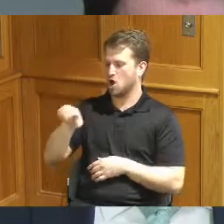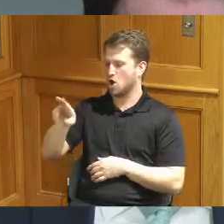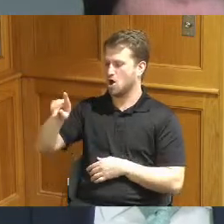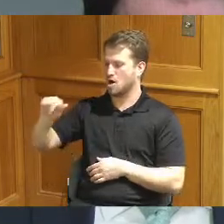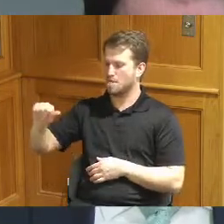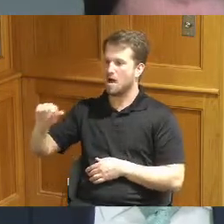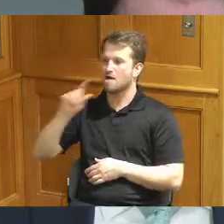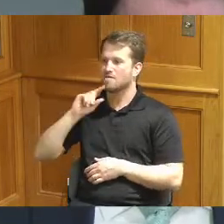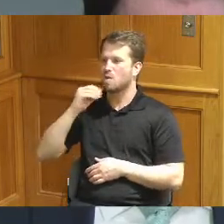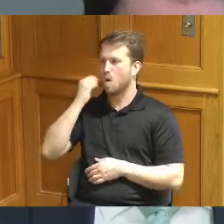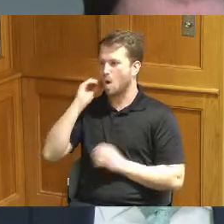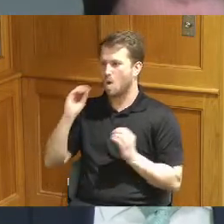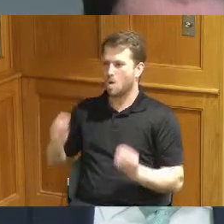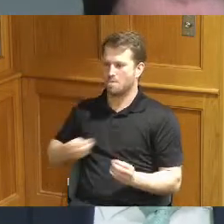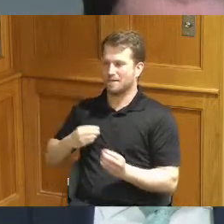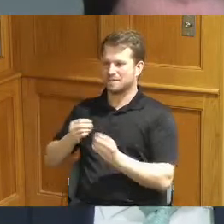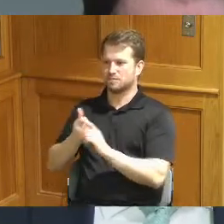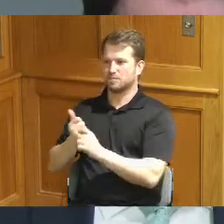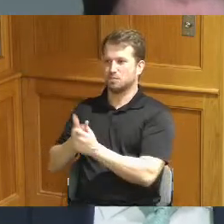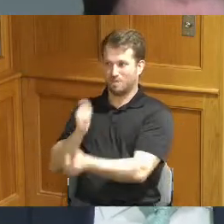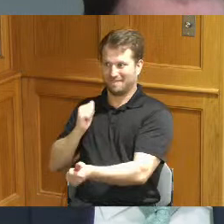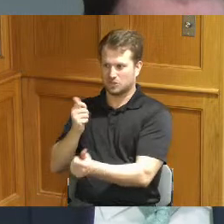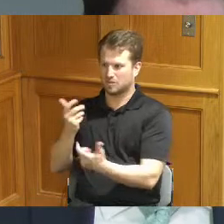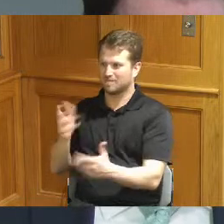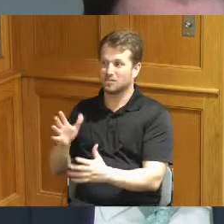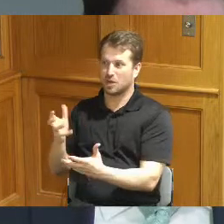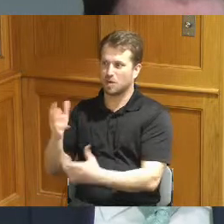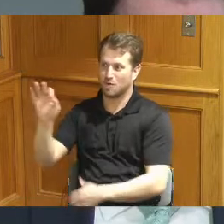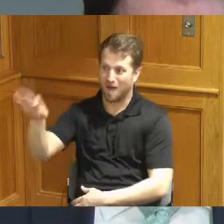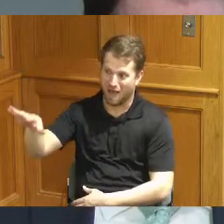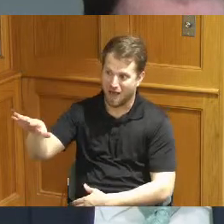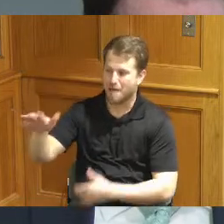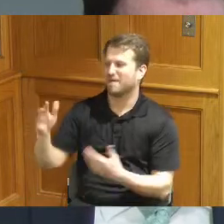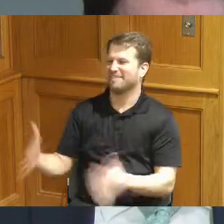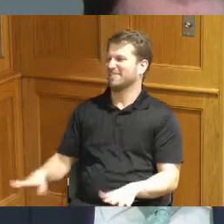prevention so I just wanted to call that out but we already went to that in some of our discussion